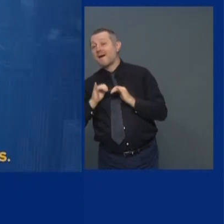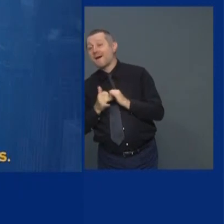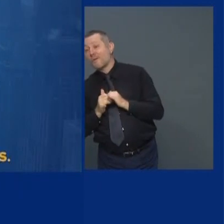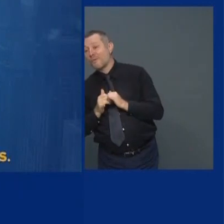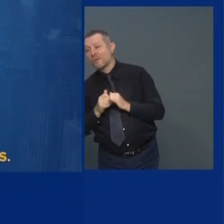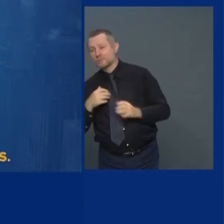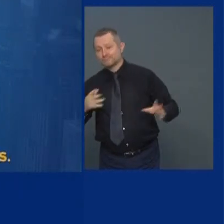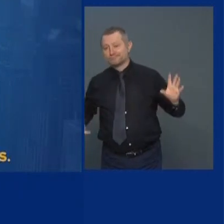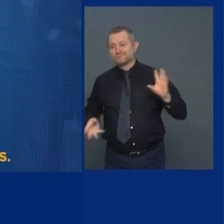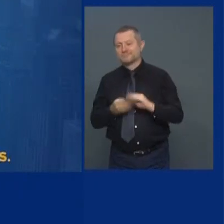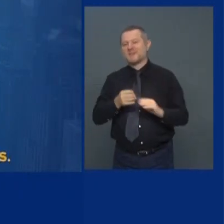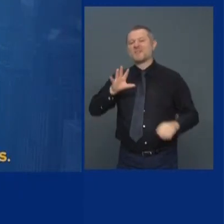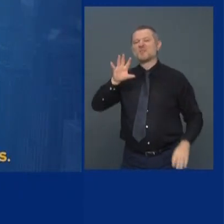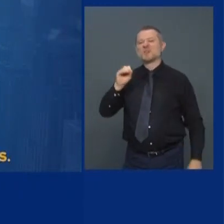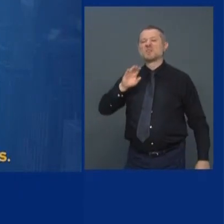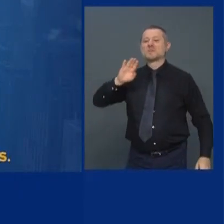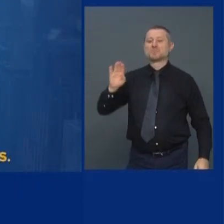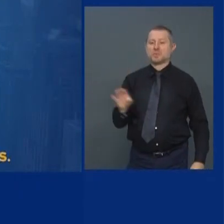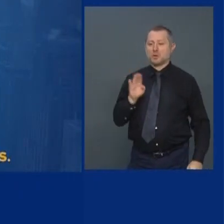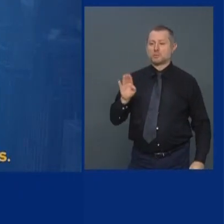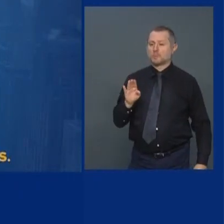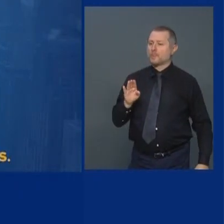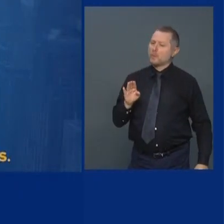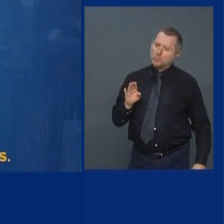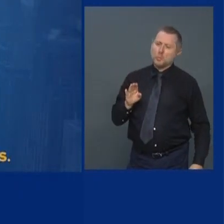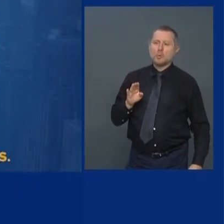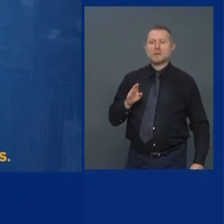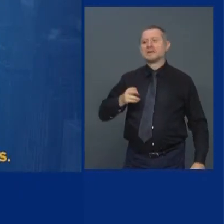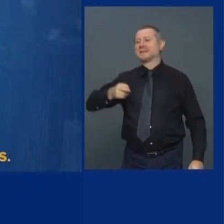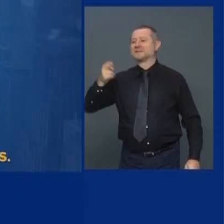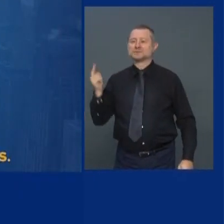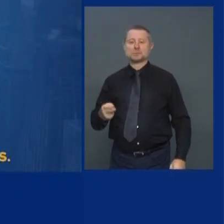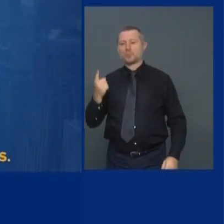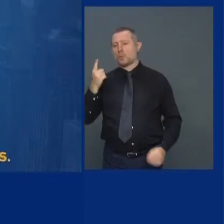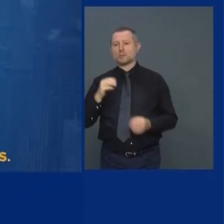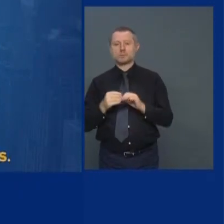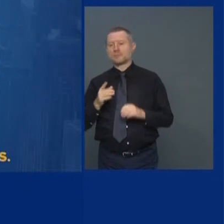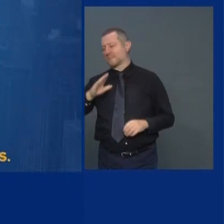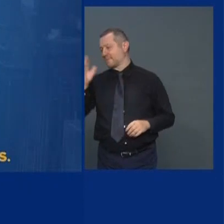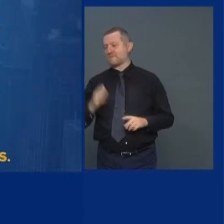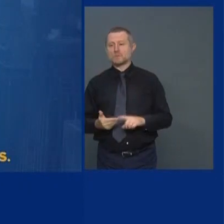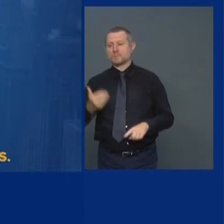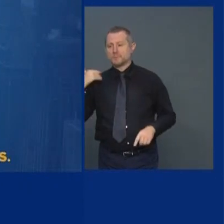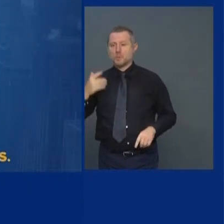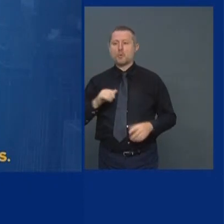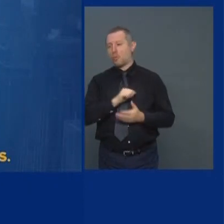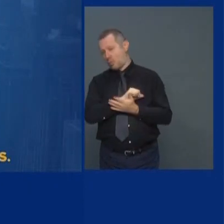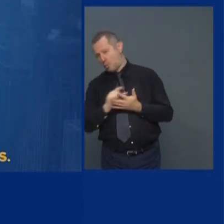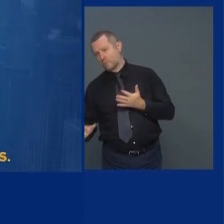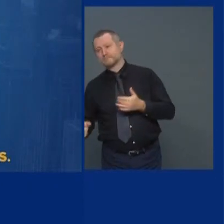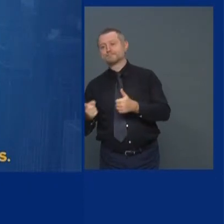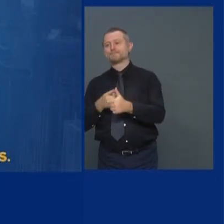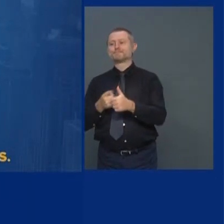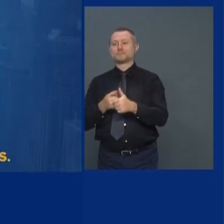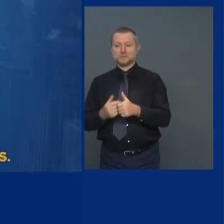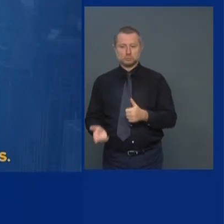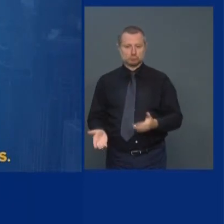FROM DAY ONE. THEN WE HAVE ALL BAD OPTIONS. TO CLOSE A $50 BILLION DEFICIT,